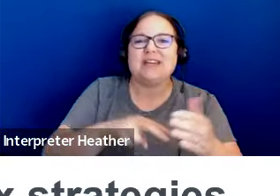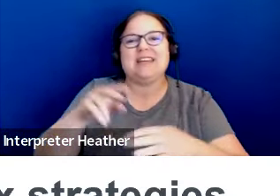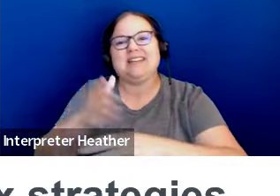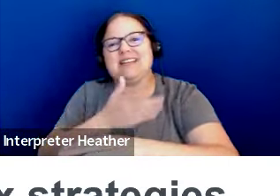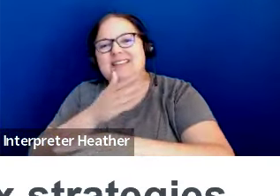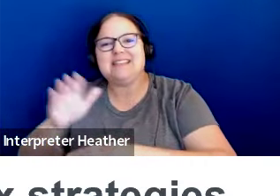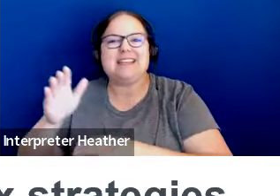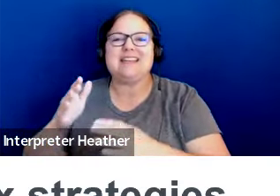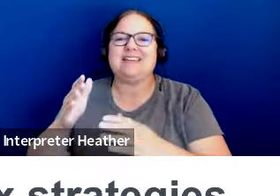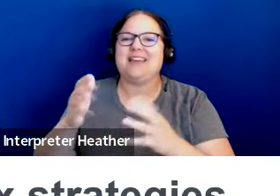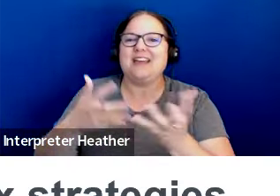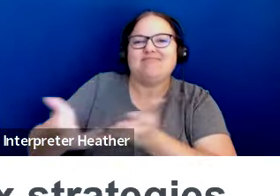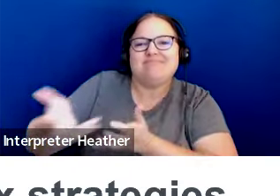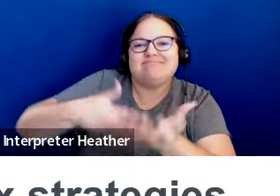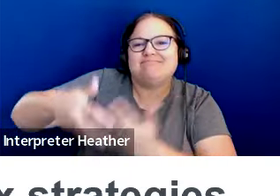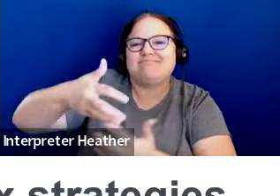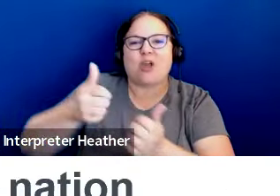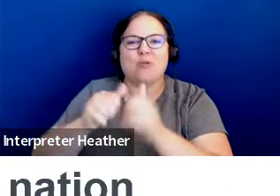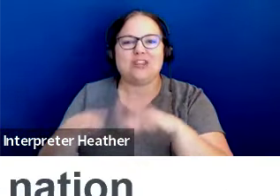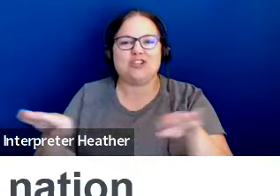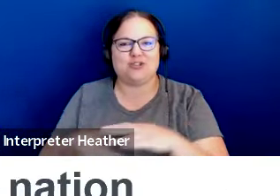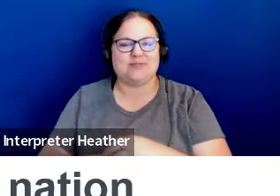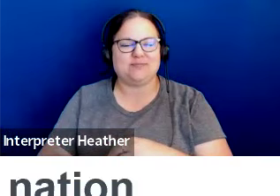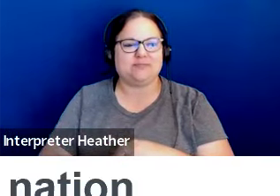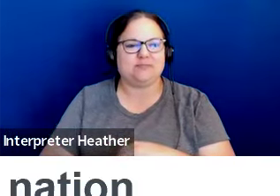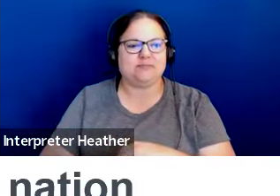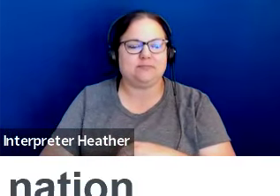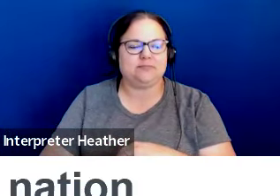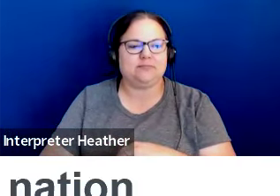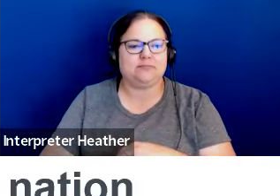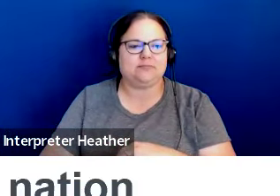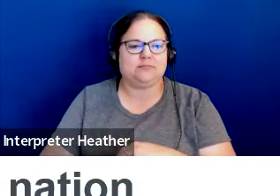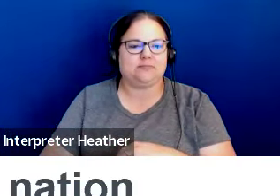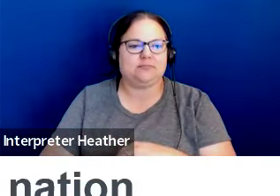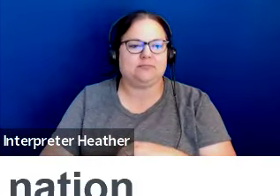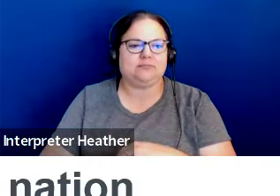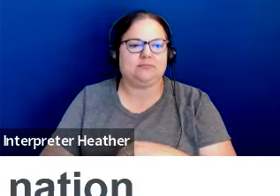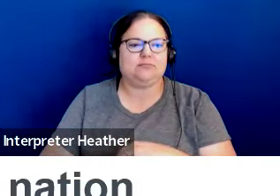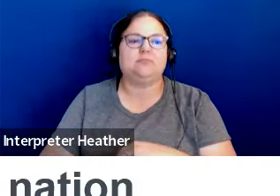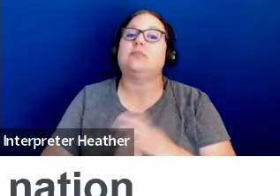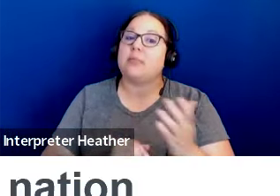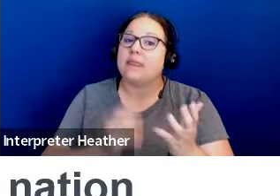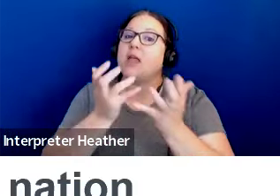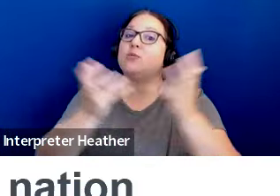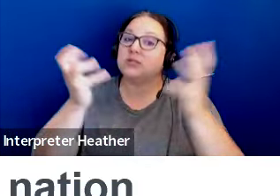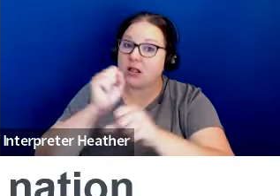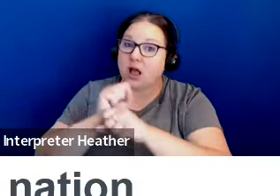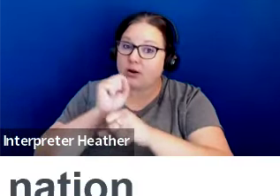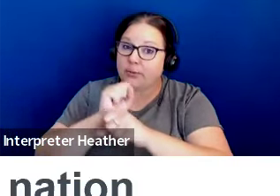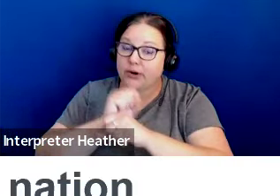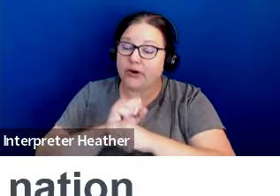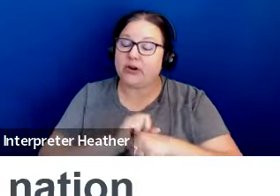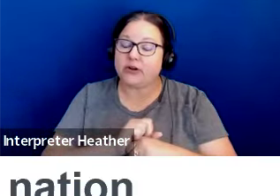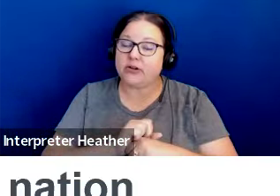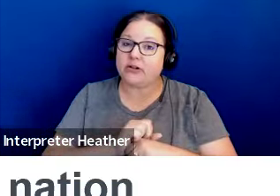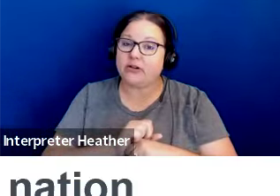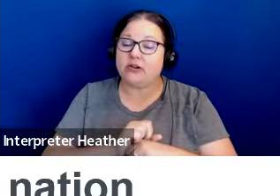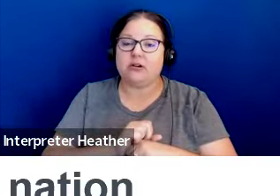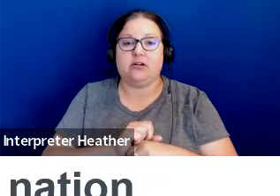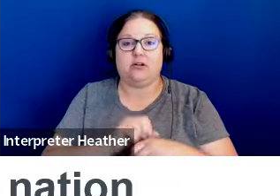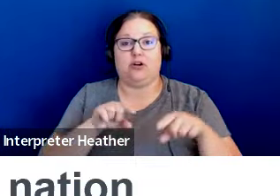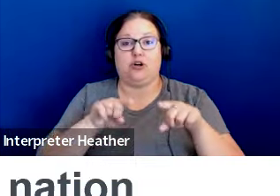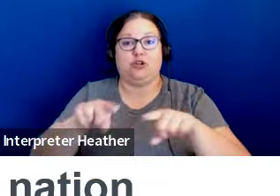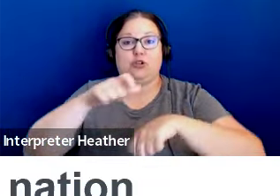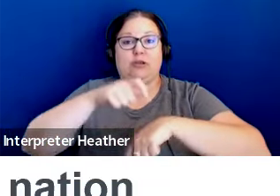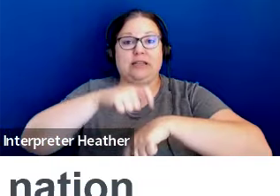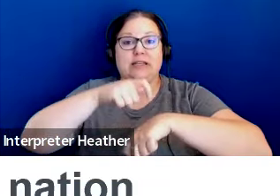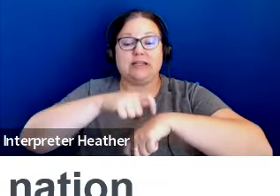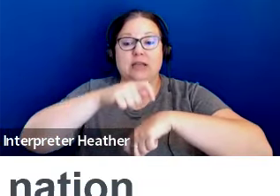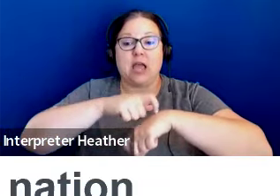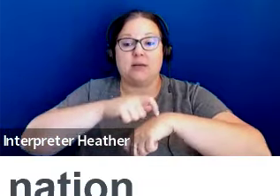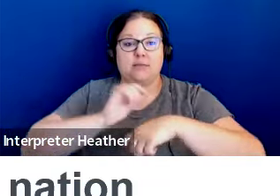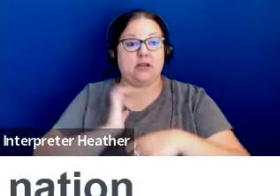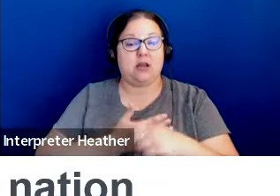children. Next slide. So, it was a heavy lift. At the time of the start, our developmental screening